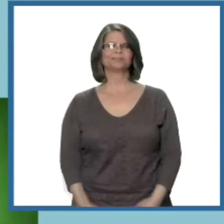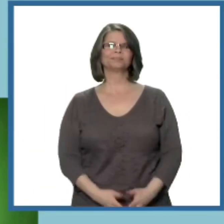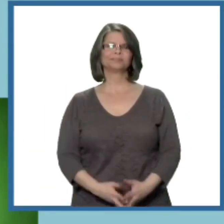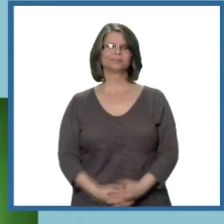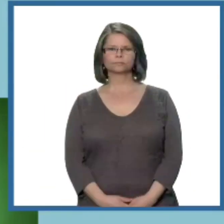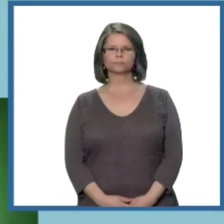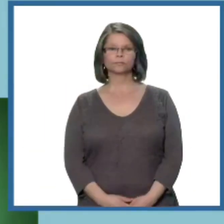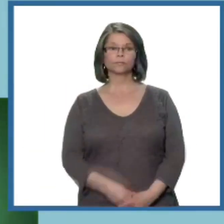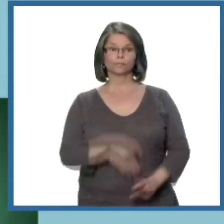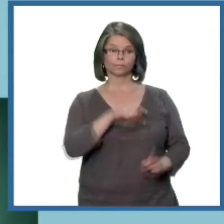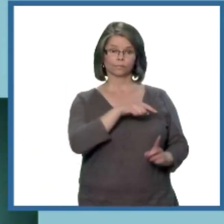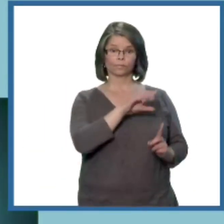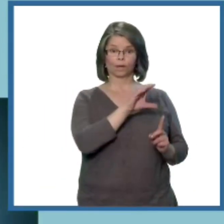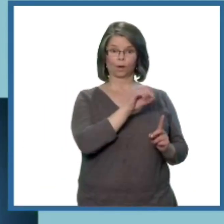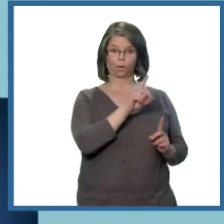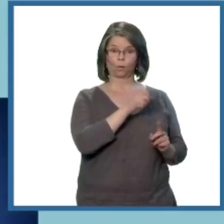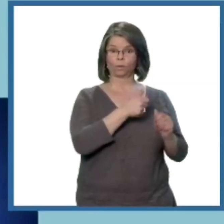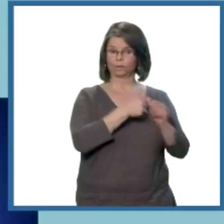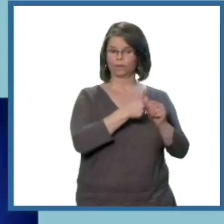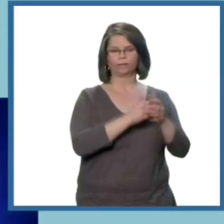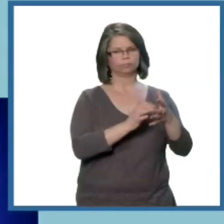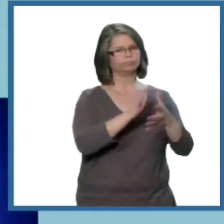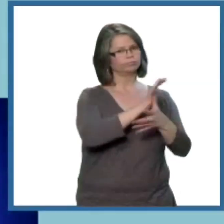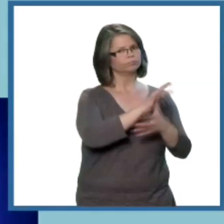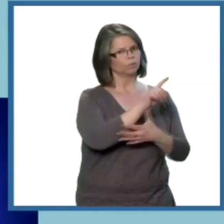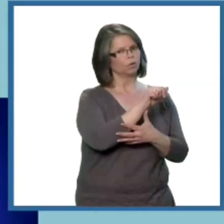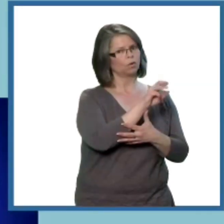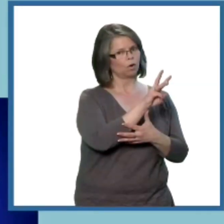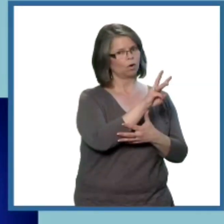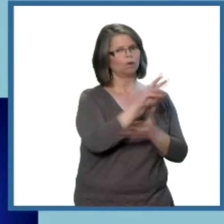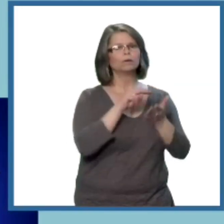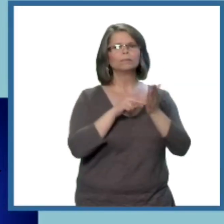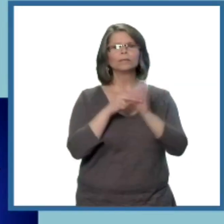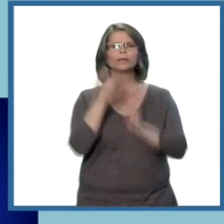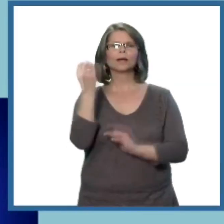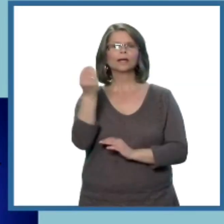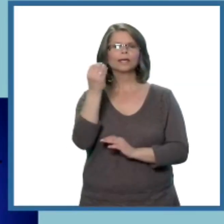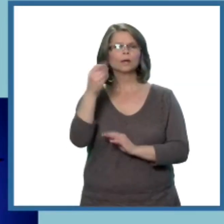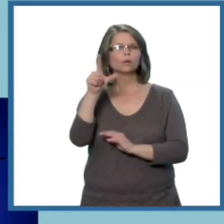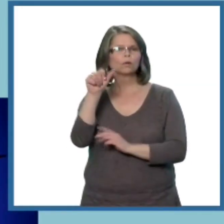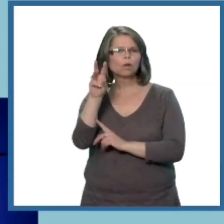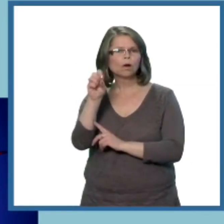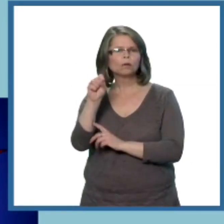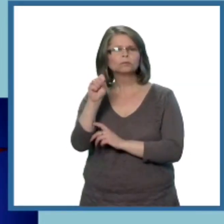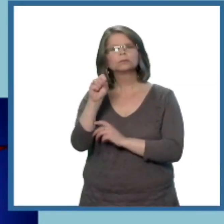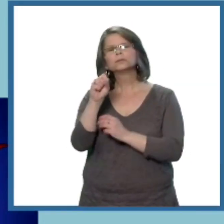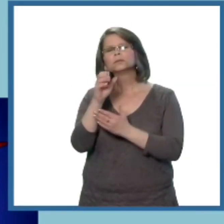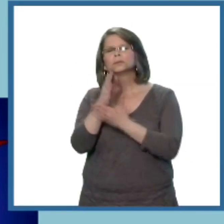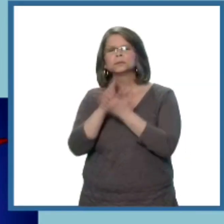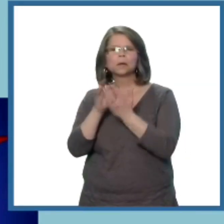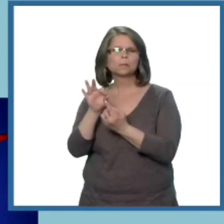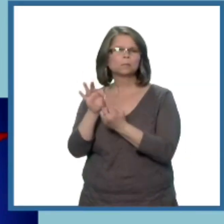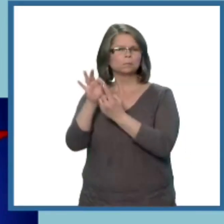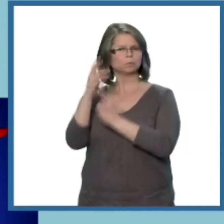Its goal is to provide for equal rights so as to create a climate of respect where everyone feels part of the community